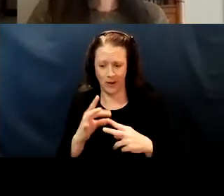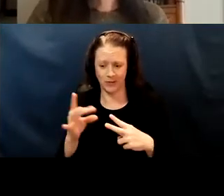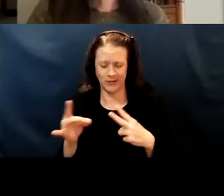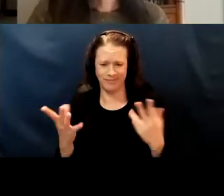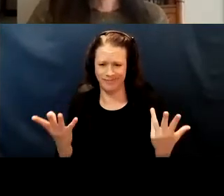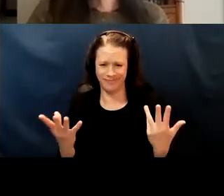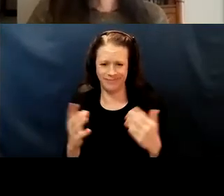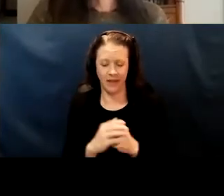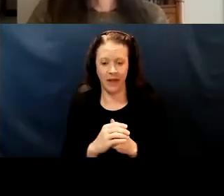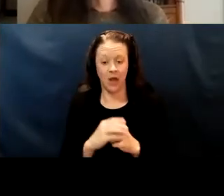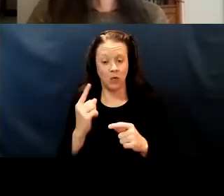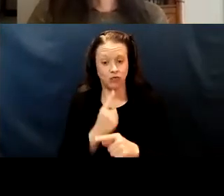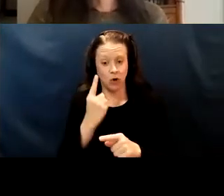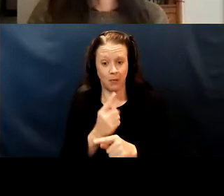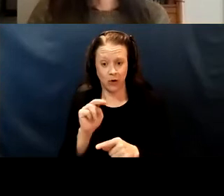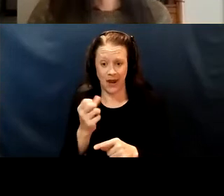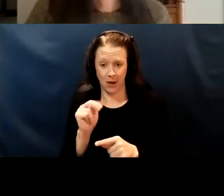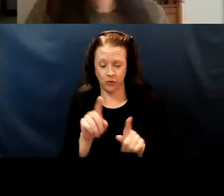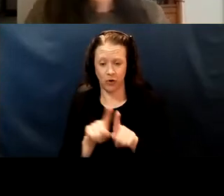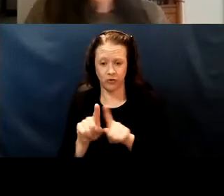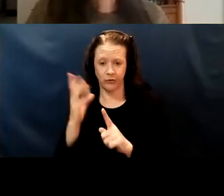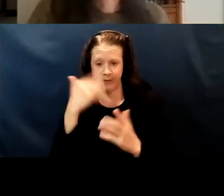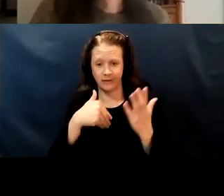proper nouns. So if different people's names are going to be